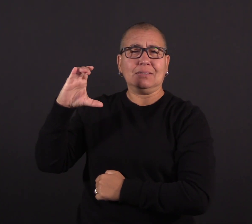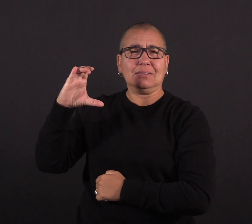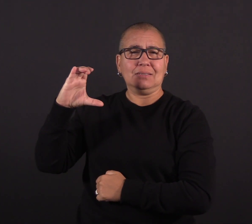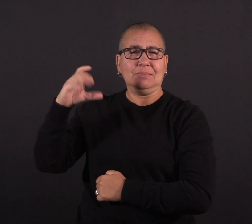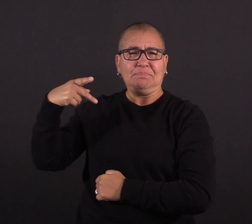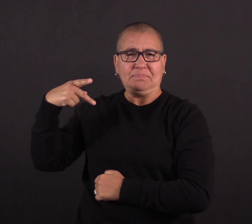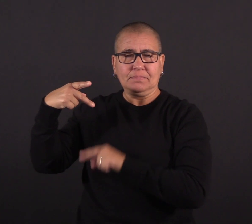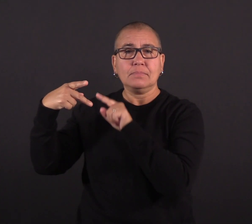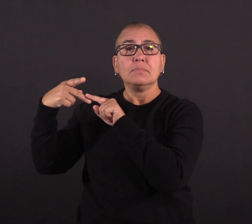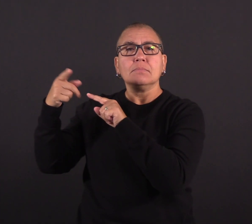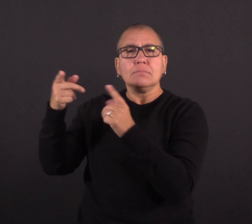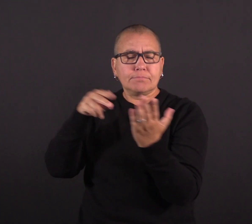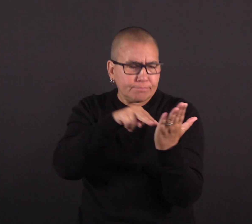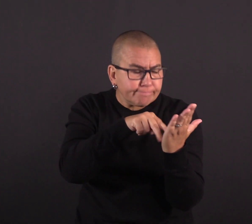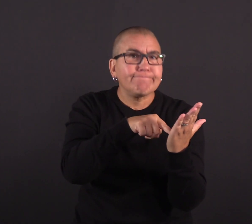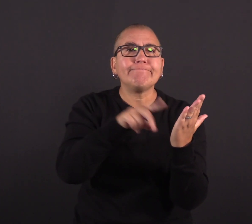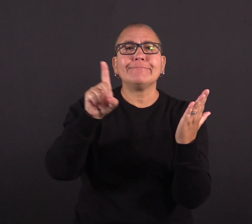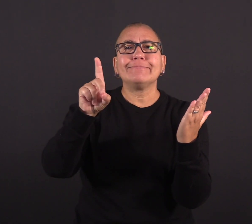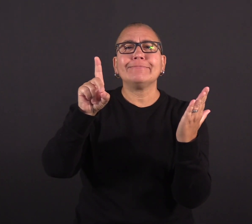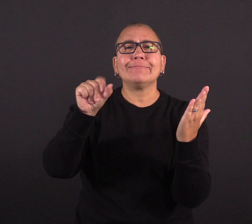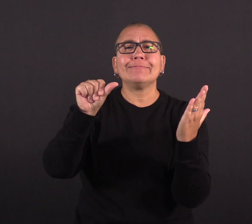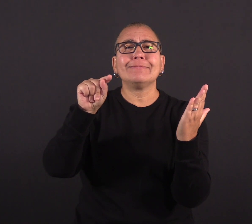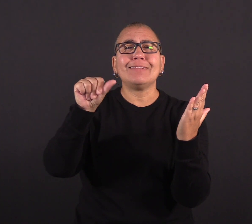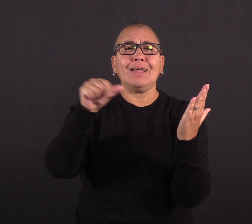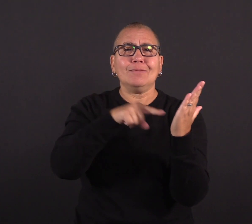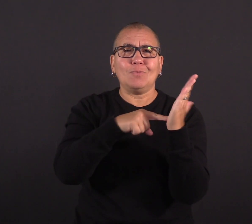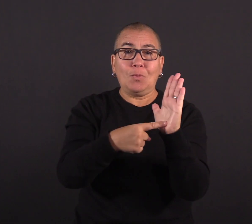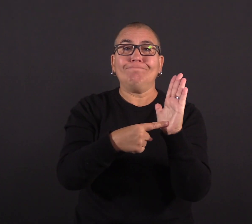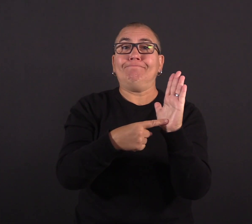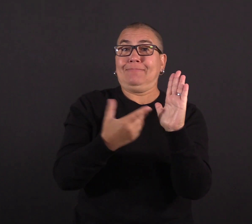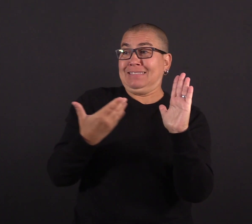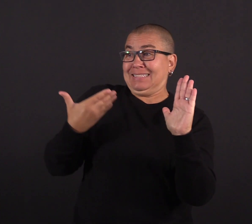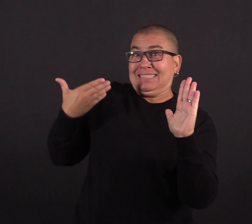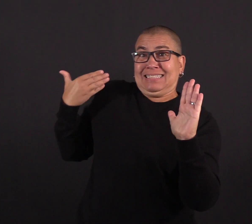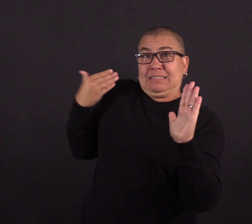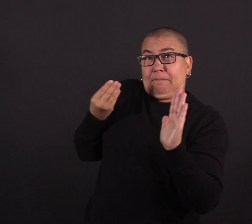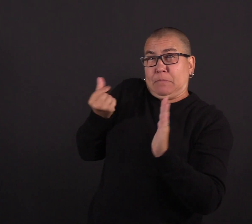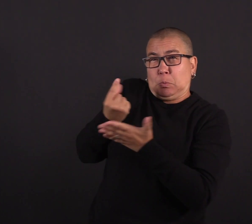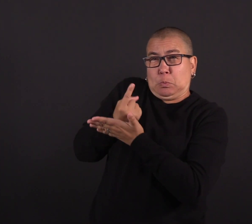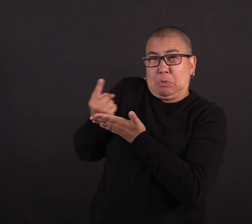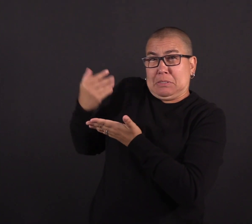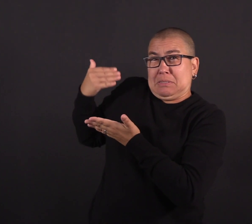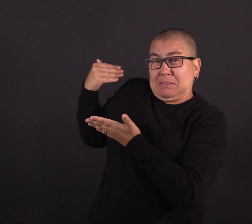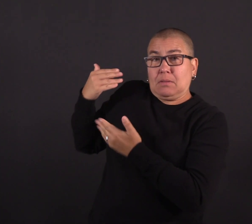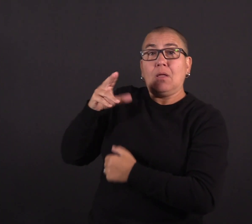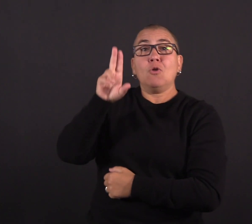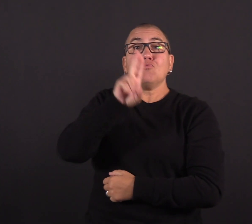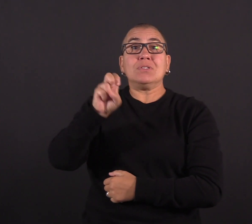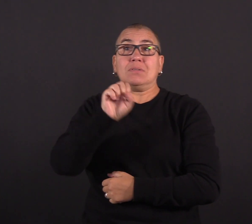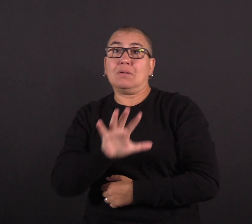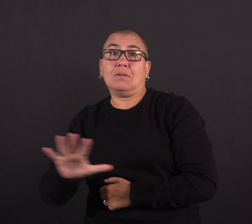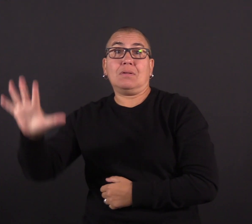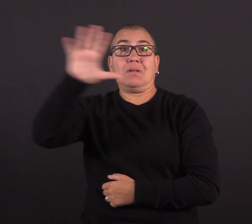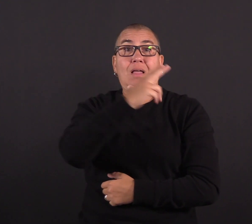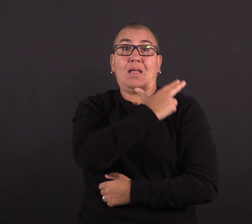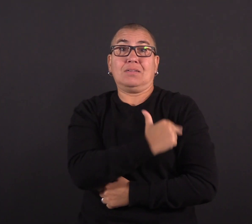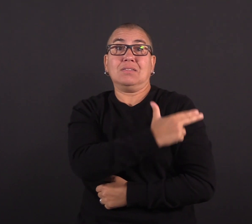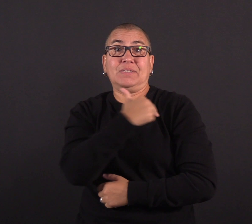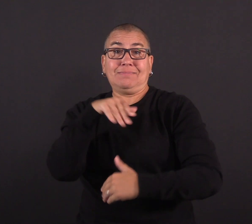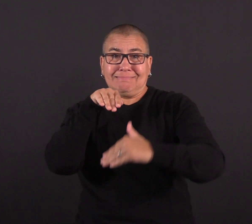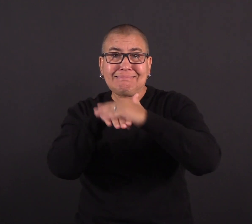and shortly before updated shots arrive at pharmacies for a fall vaccination campaign.